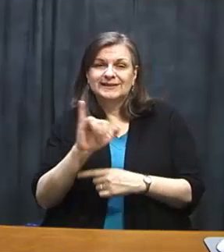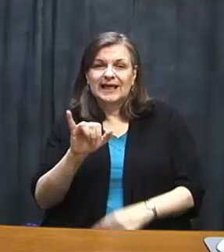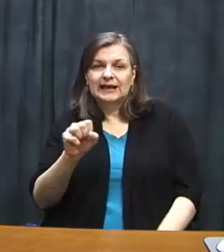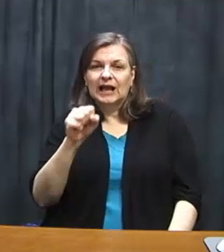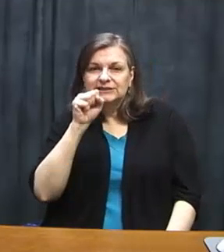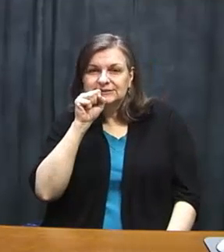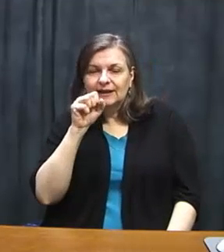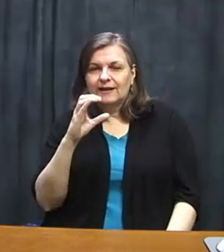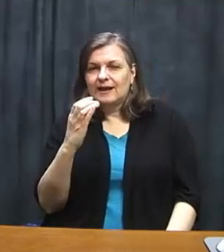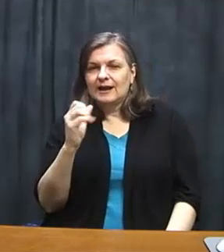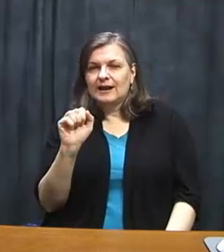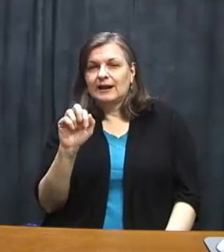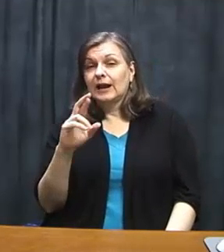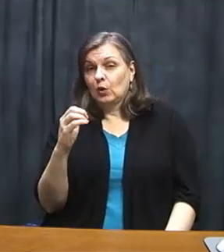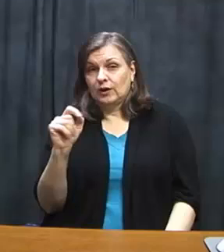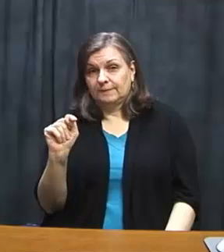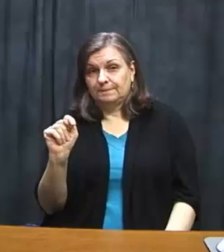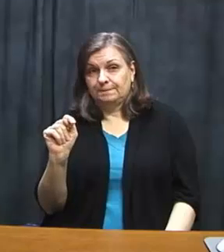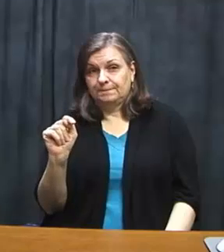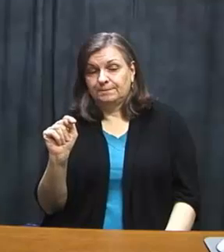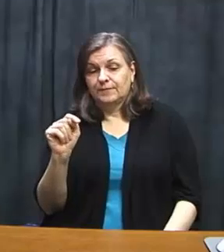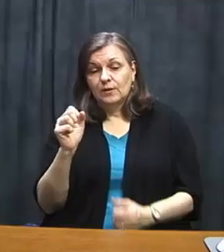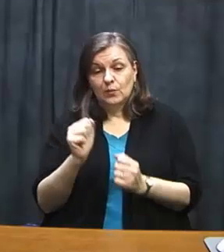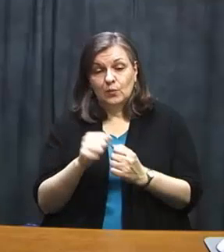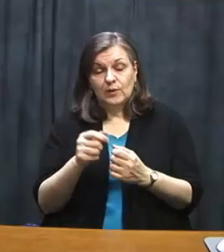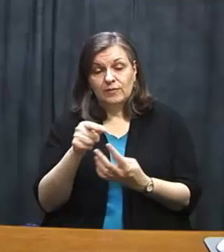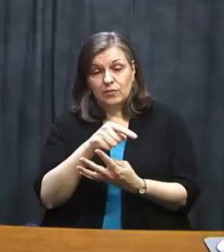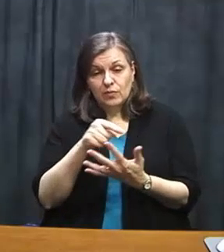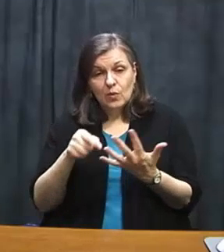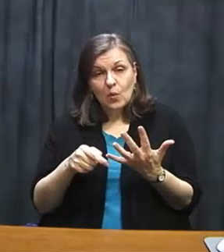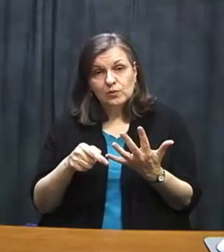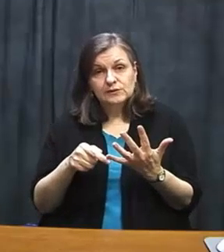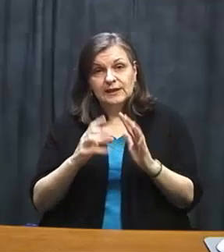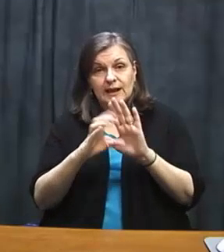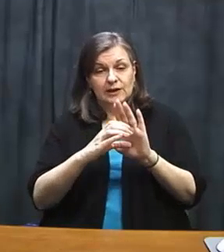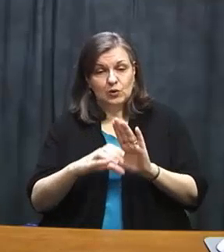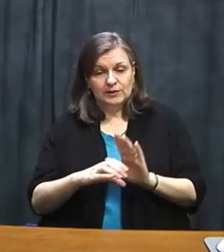with those characteristics we can start to think about what it means